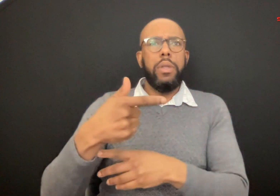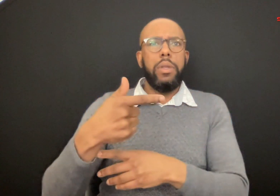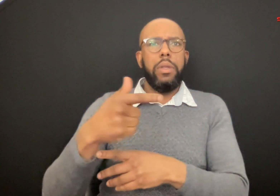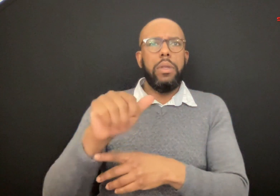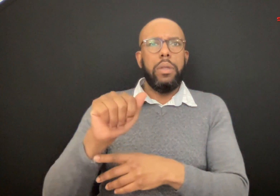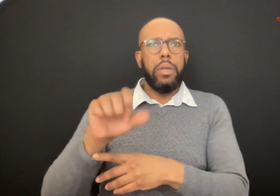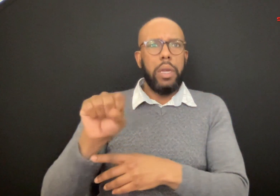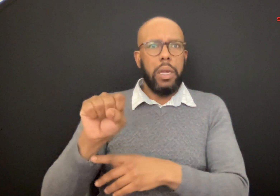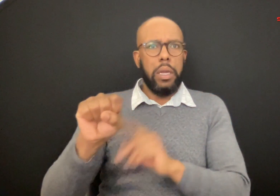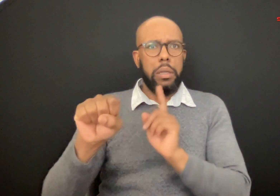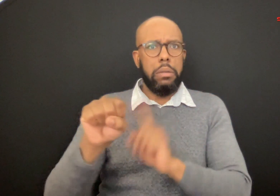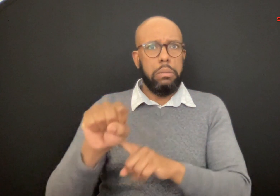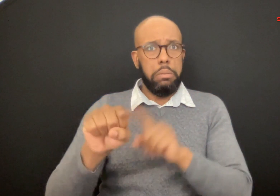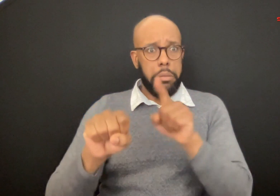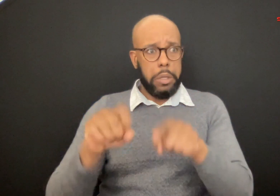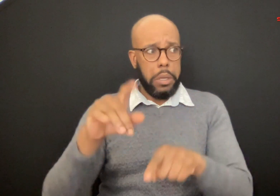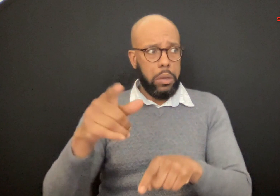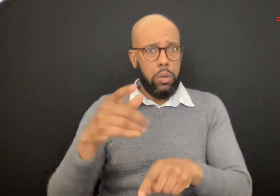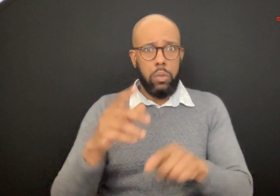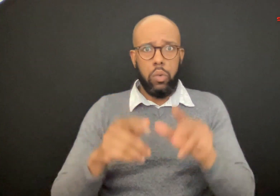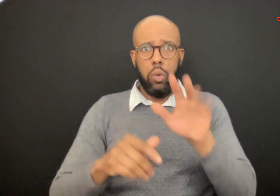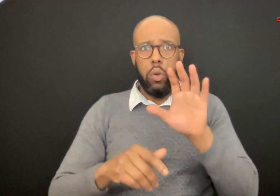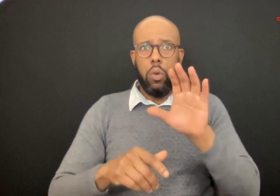No, not the kind you put in your car.